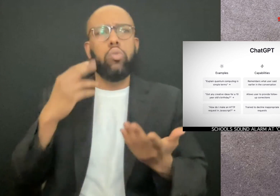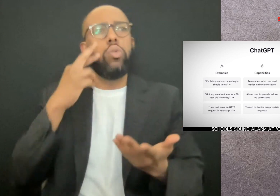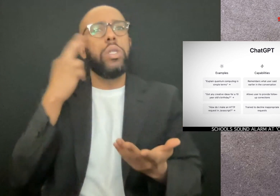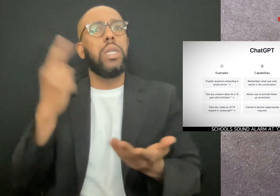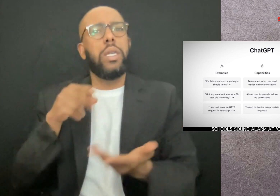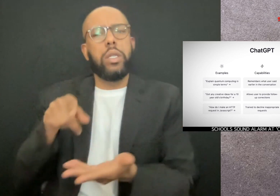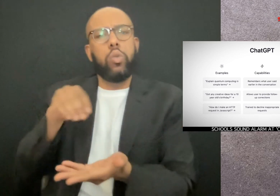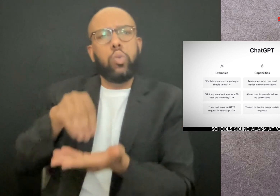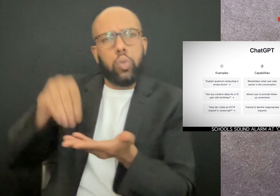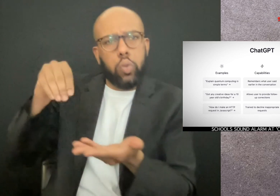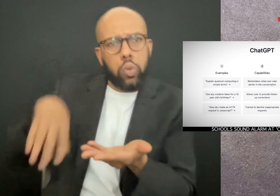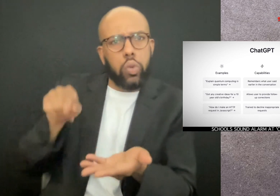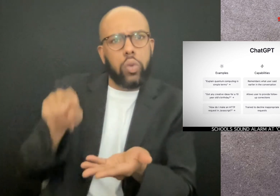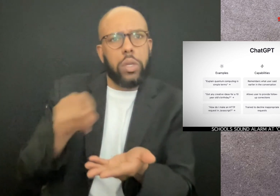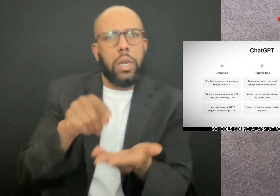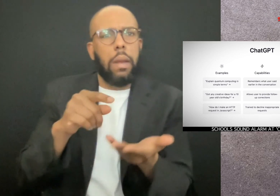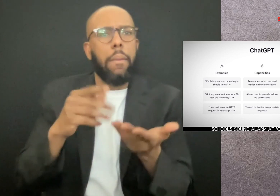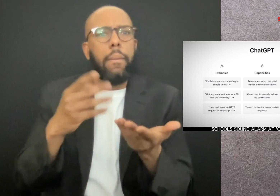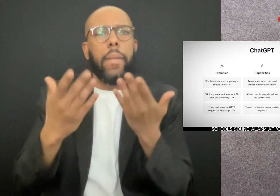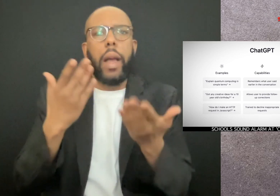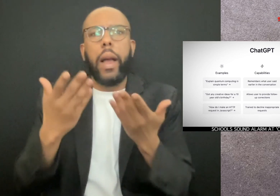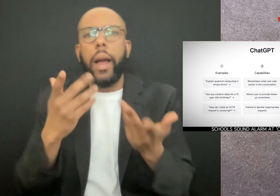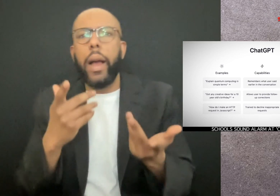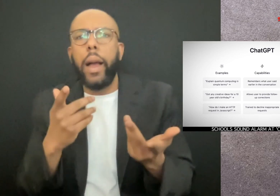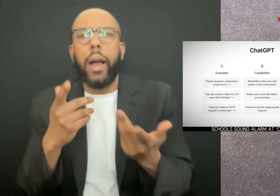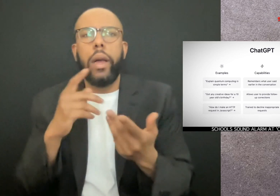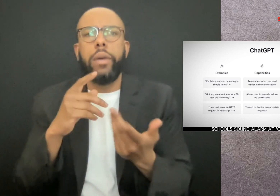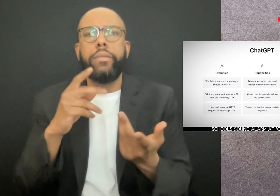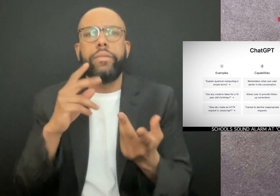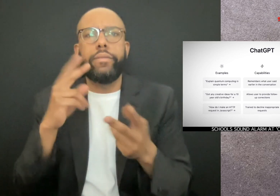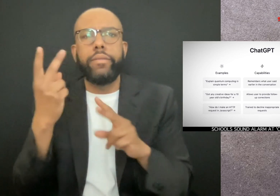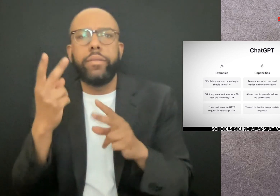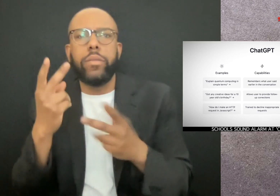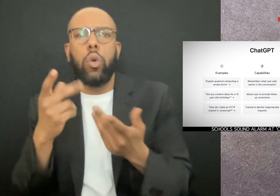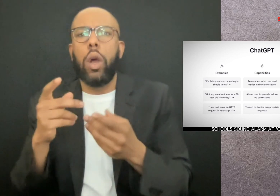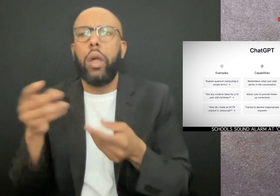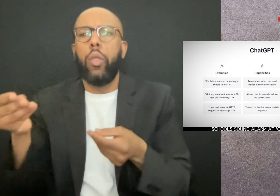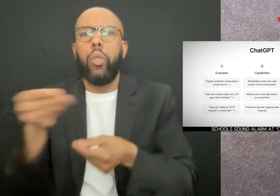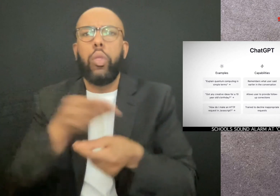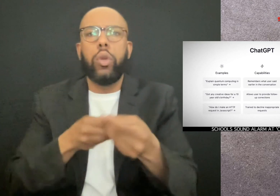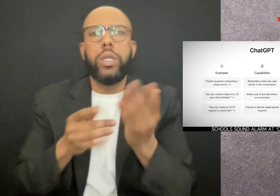educators are concerned students will misuse the technology to cheat